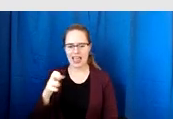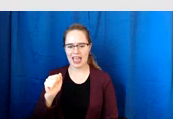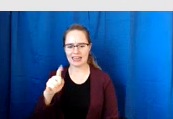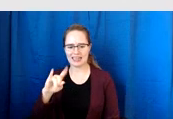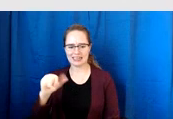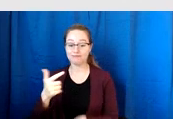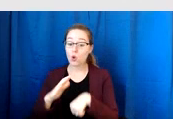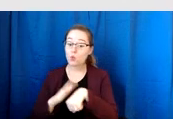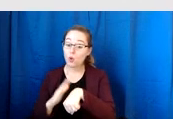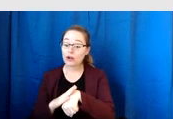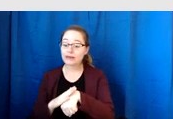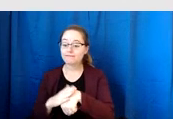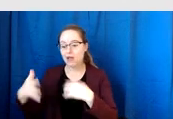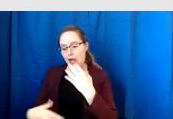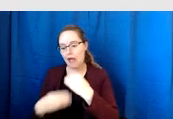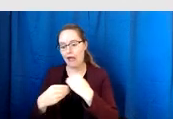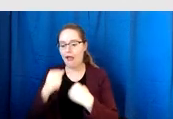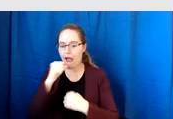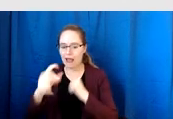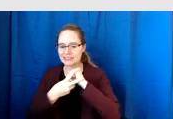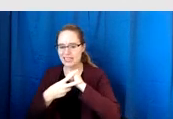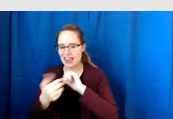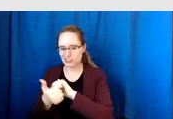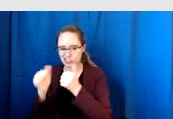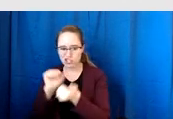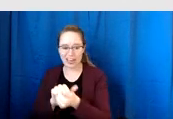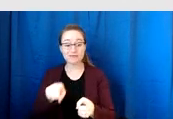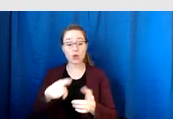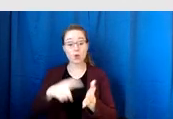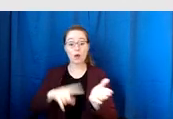and this is what the modal looks like when it is displayed.